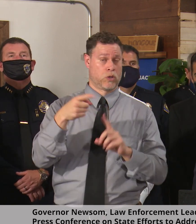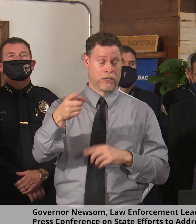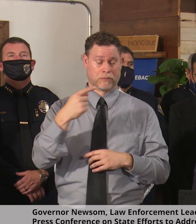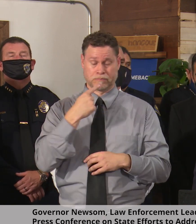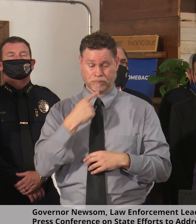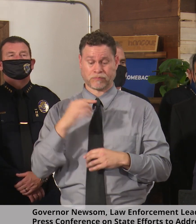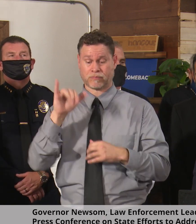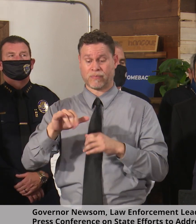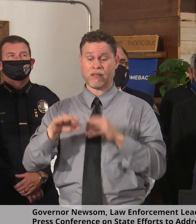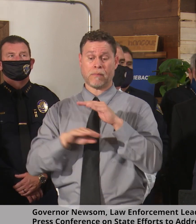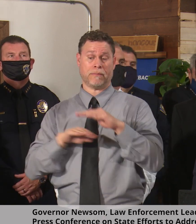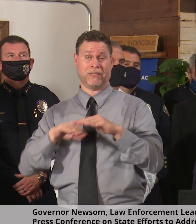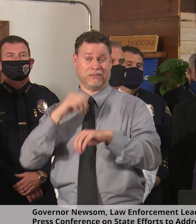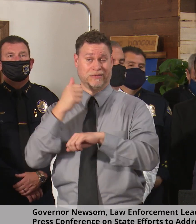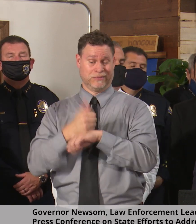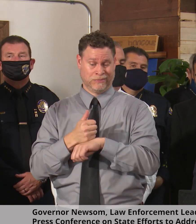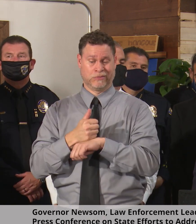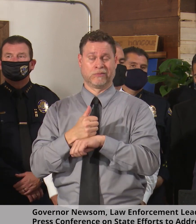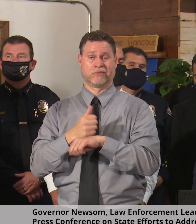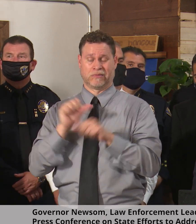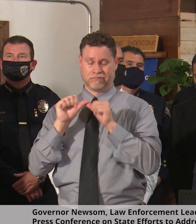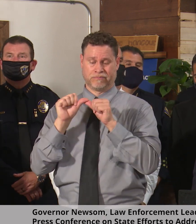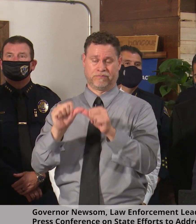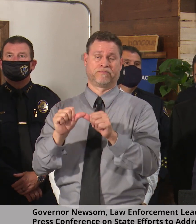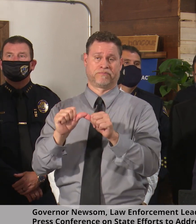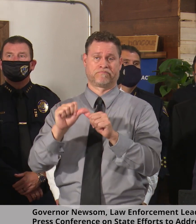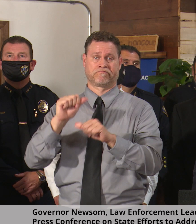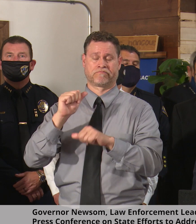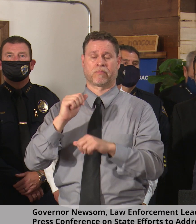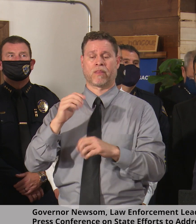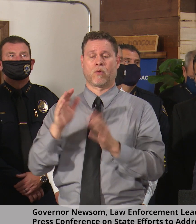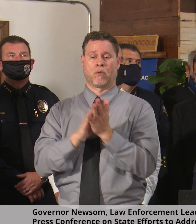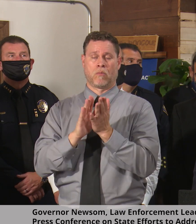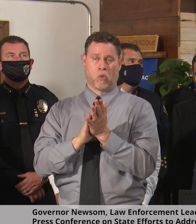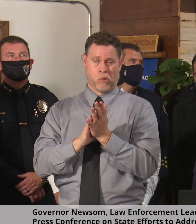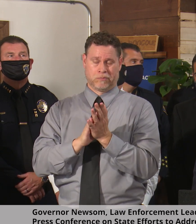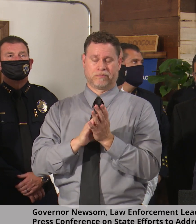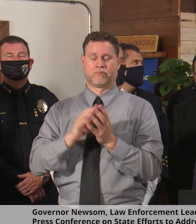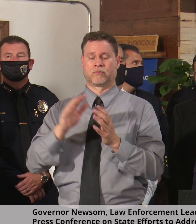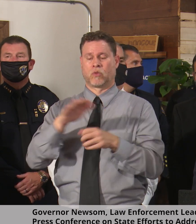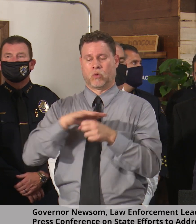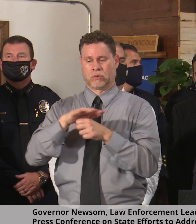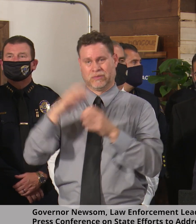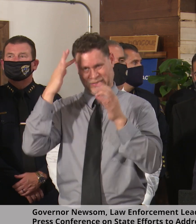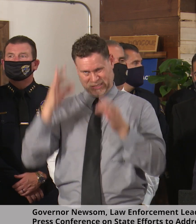on that basis we stand firm. I want to applaud local decision makings make making that's been